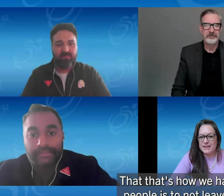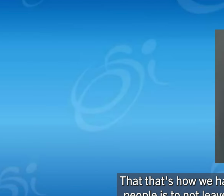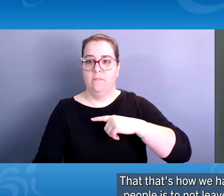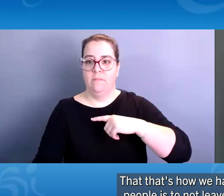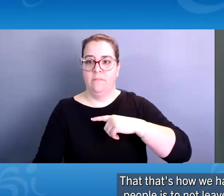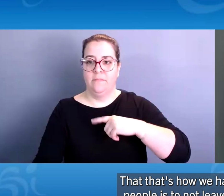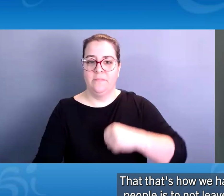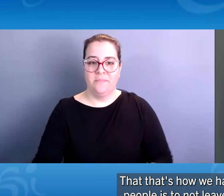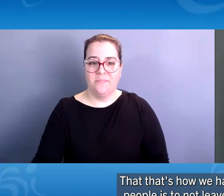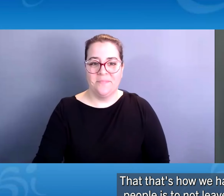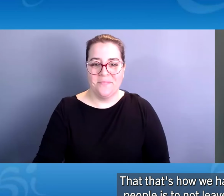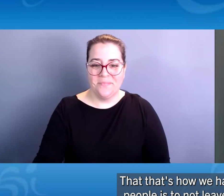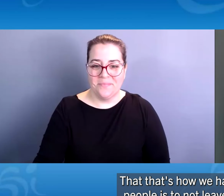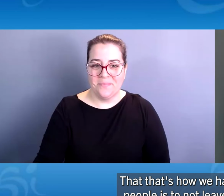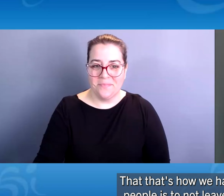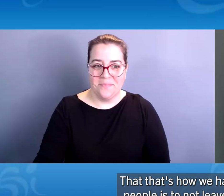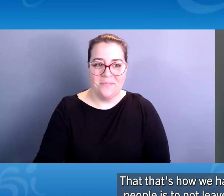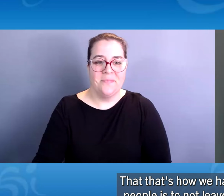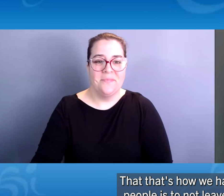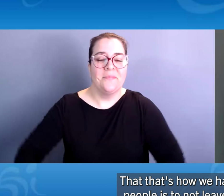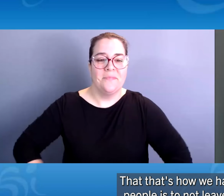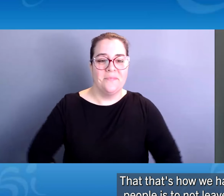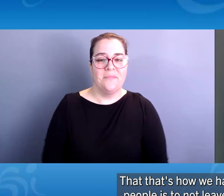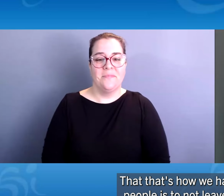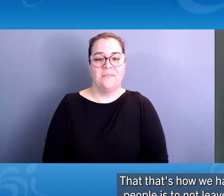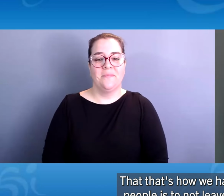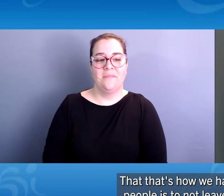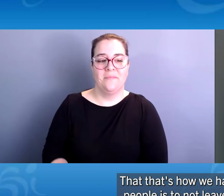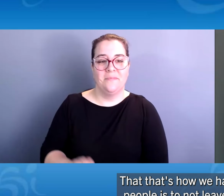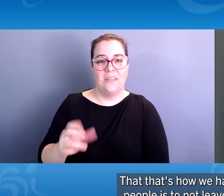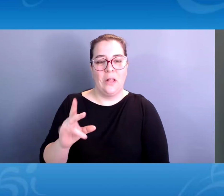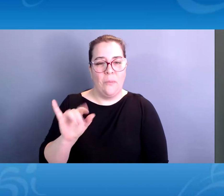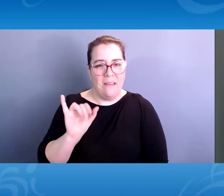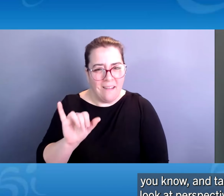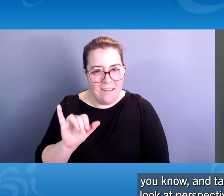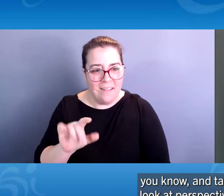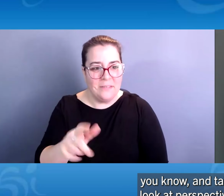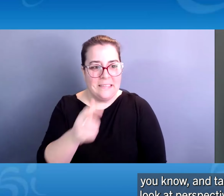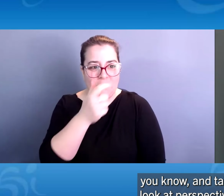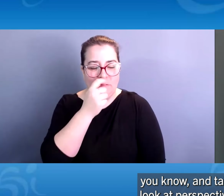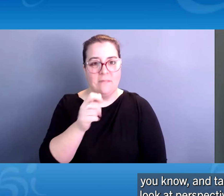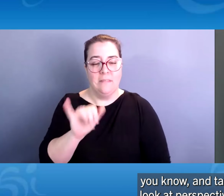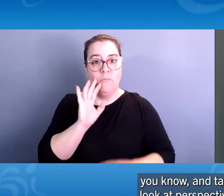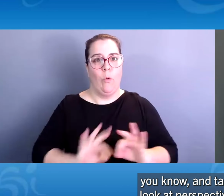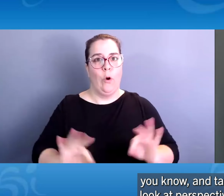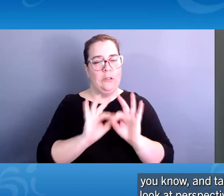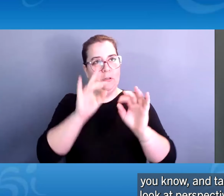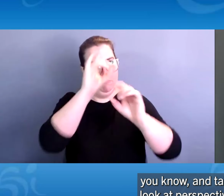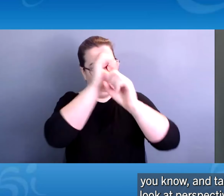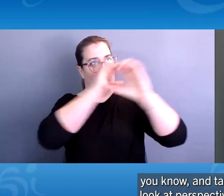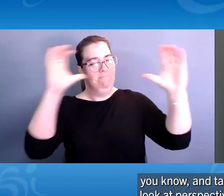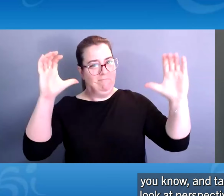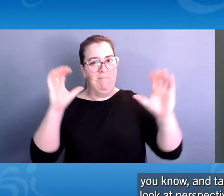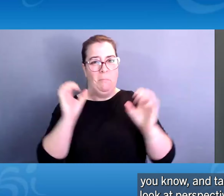That that's how we have to think about people is to not leave anyone behind, you know, and take a personal look at perspective that that of